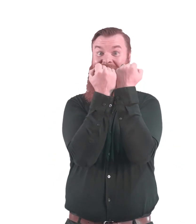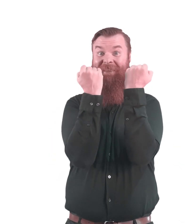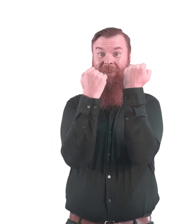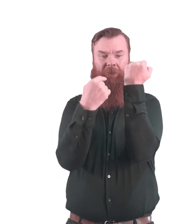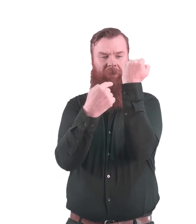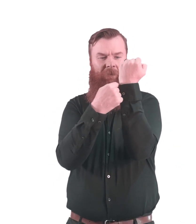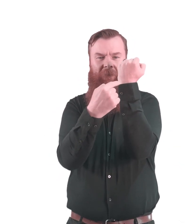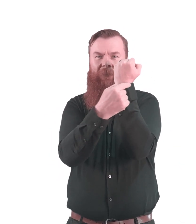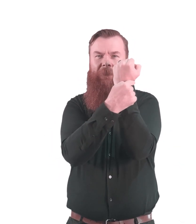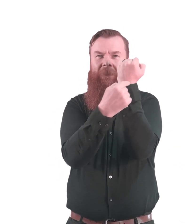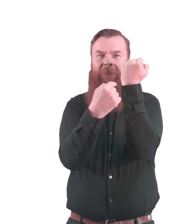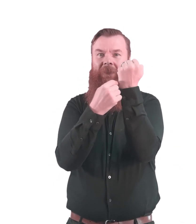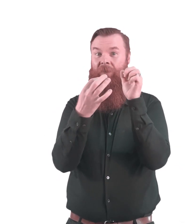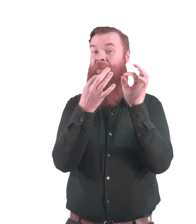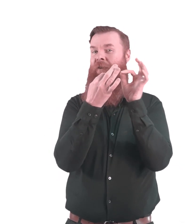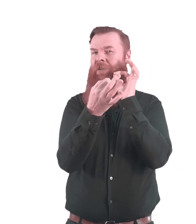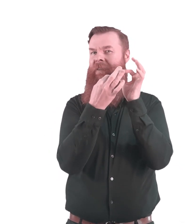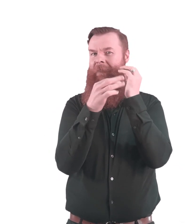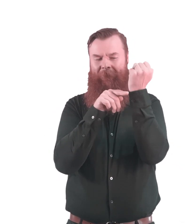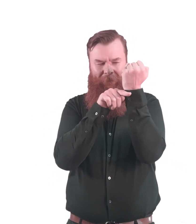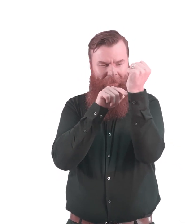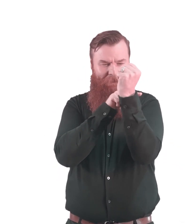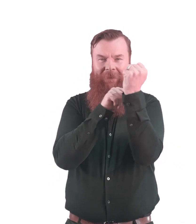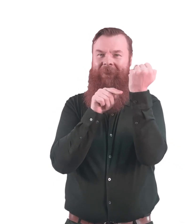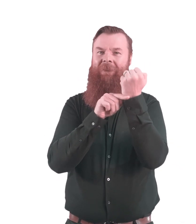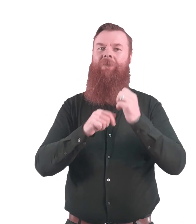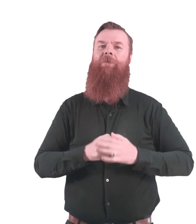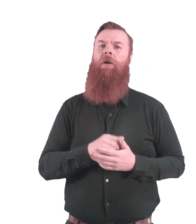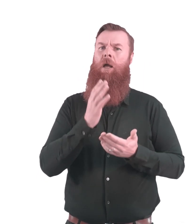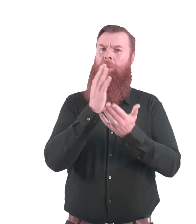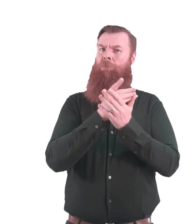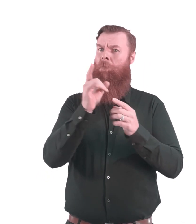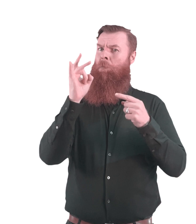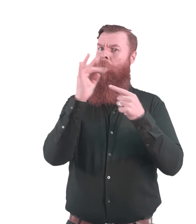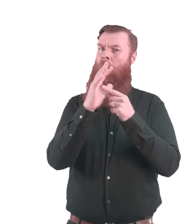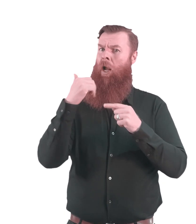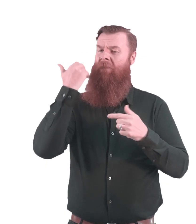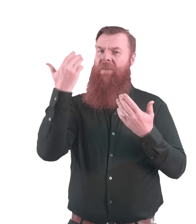Cleaning in between your teeth is called ‘interdental cleaning’.